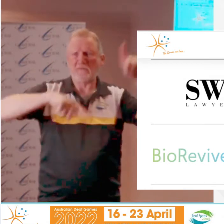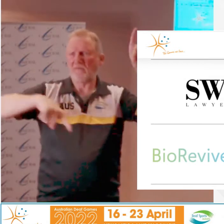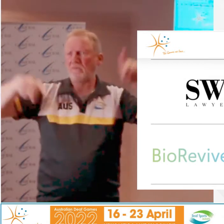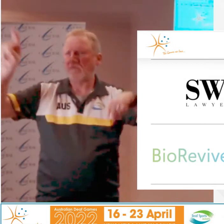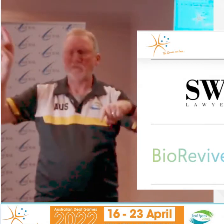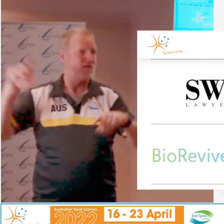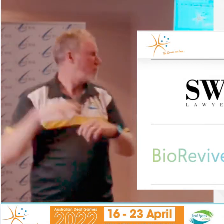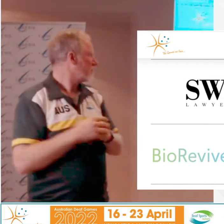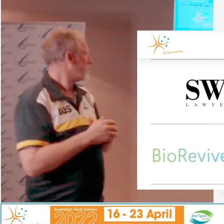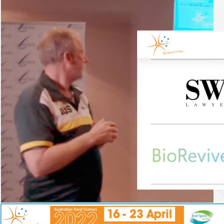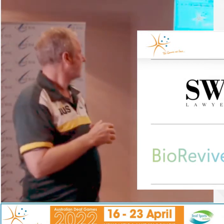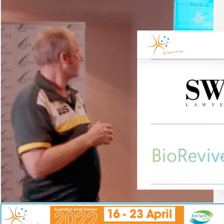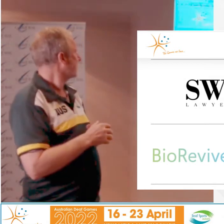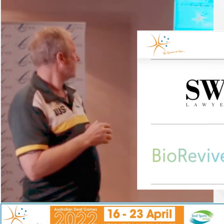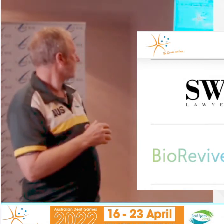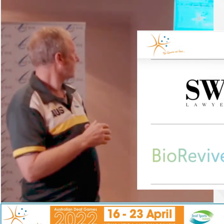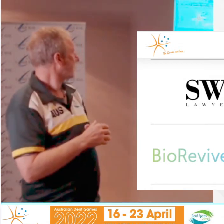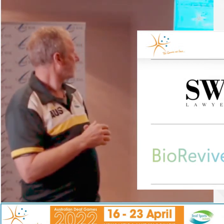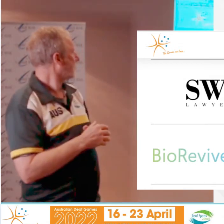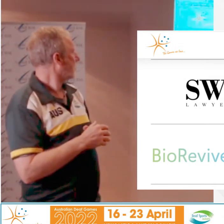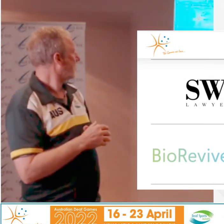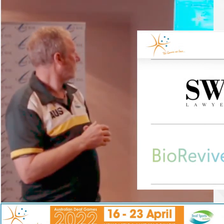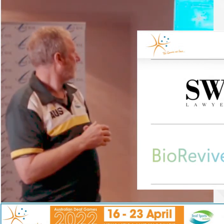and then we've got a list of general sponsors as you can see